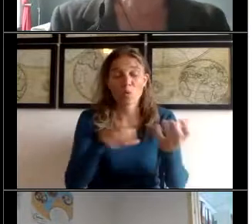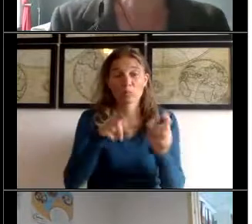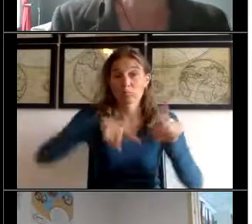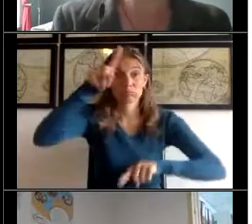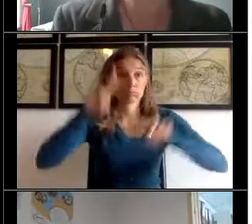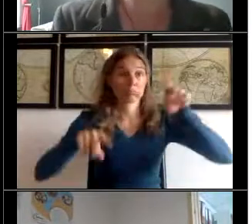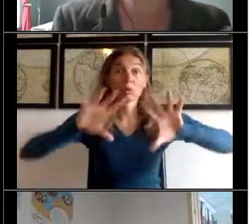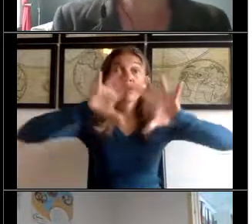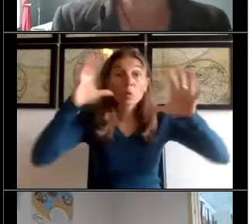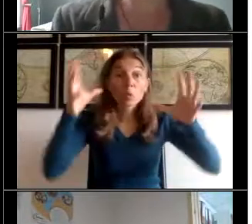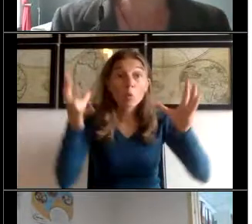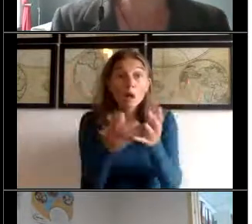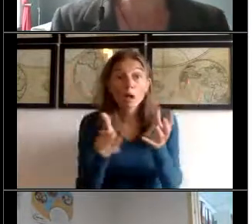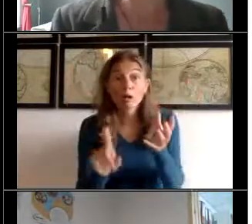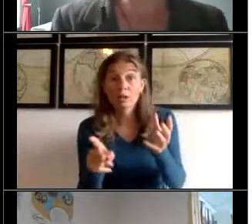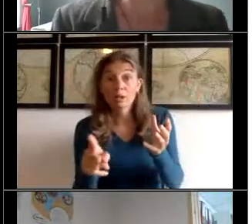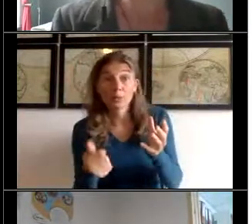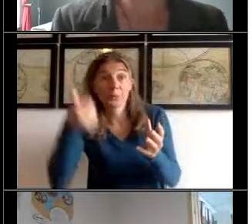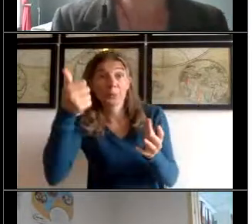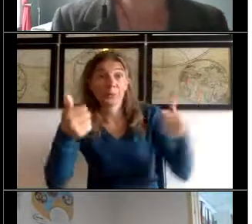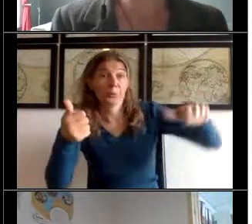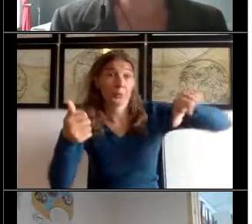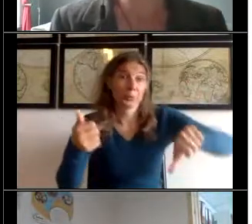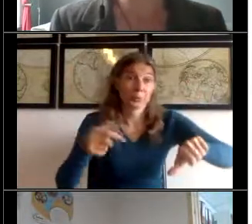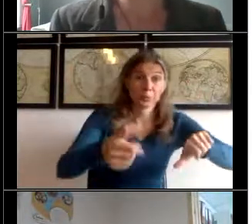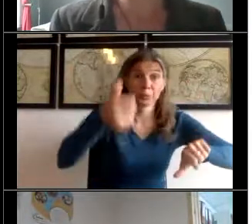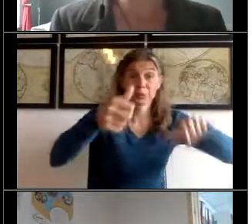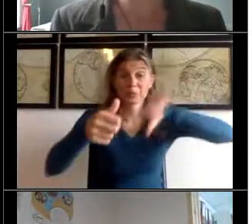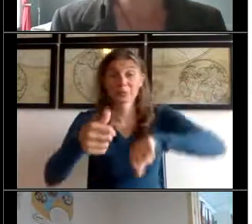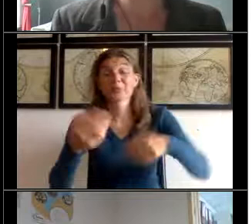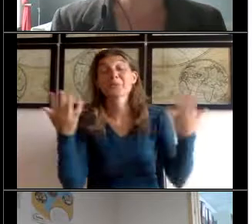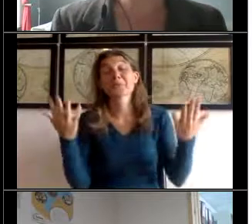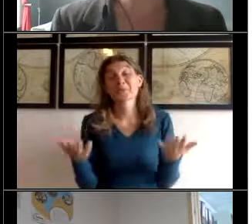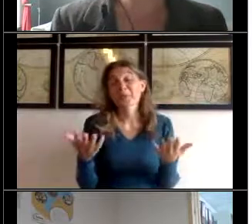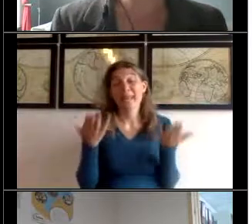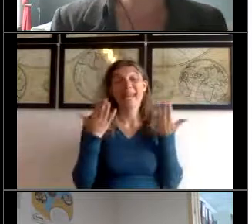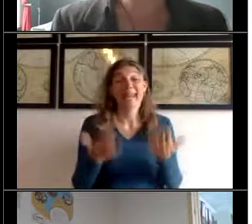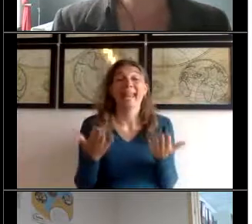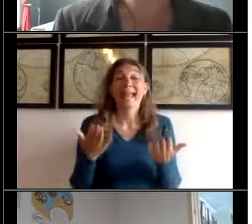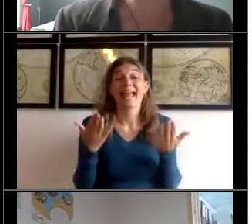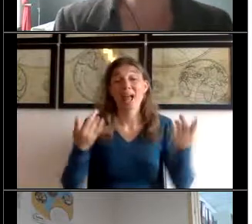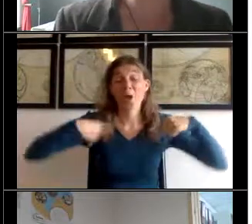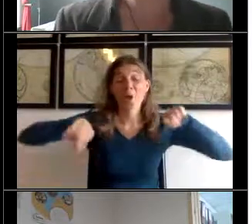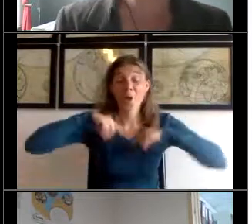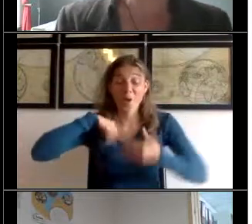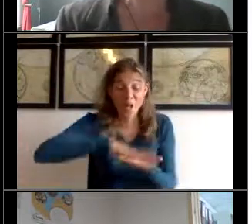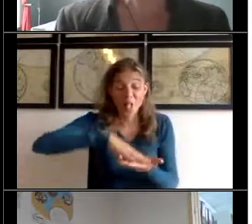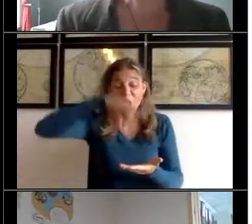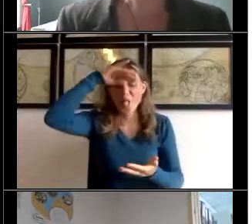Living with uncertainty and being flexible is one the things we're all learning during this time.